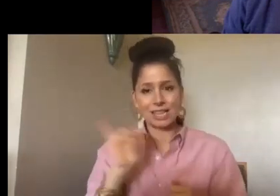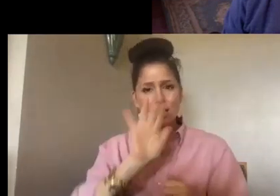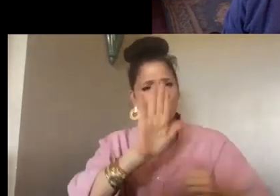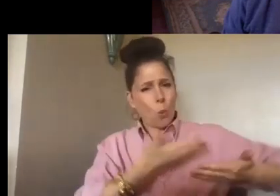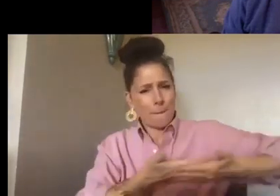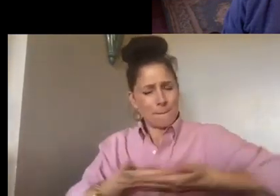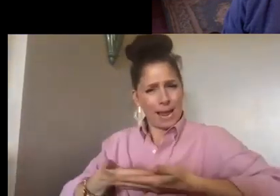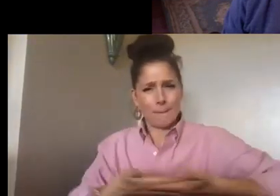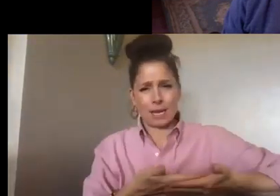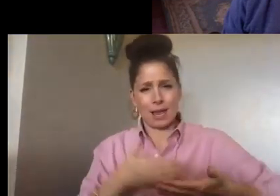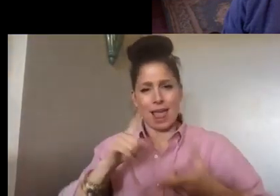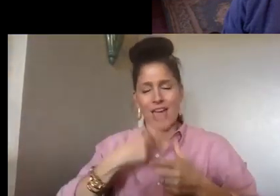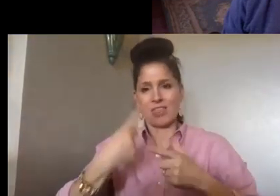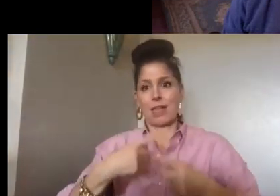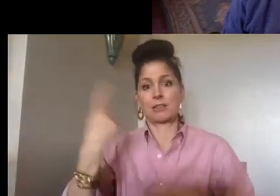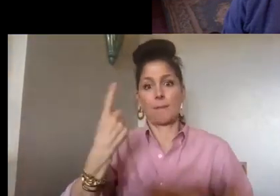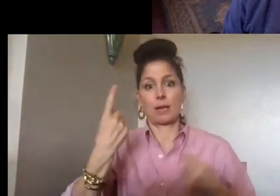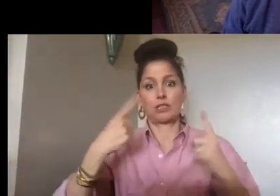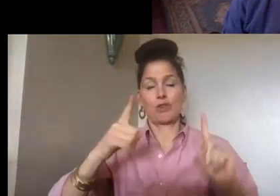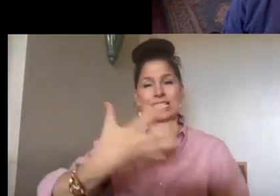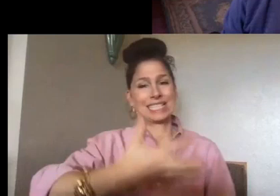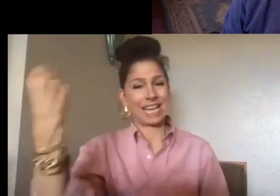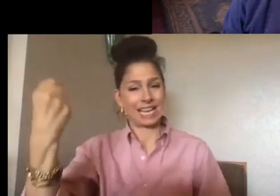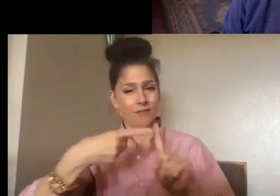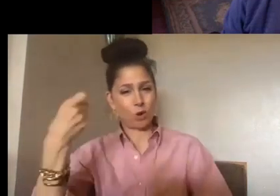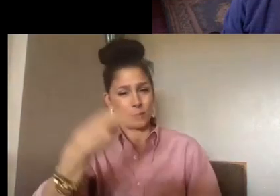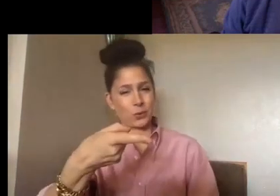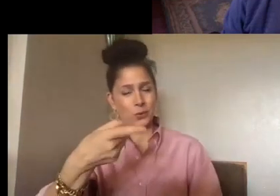like it's your baby, and then someone tries to snatch it away from you,